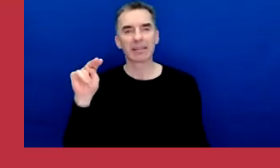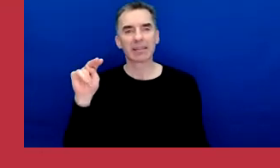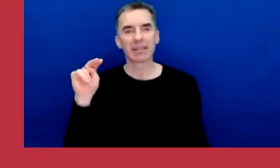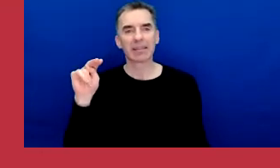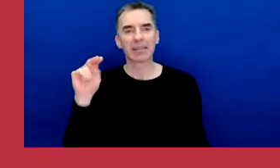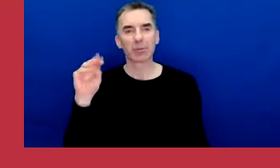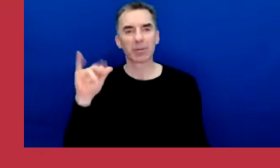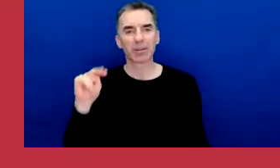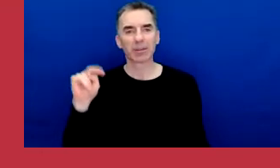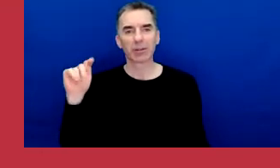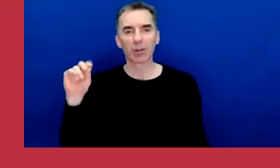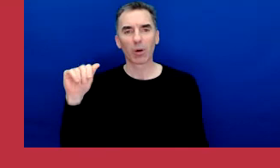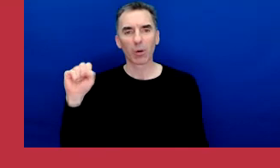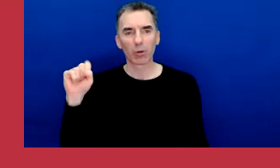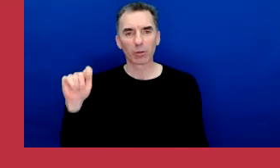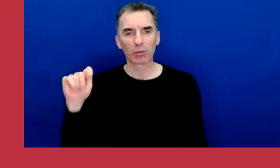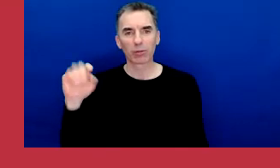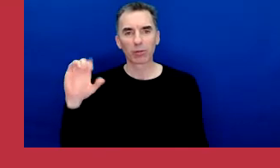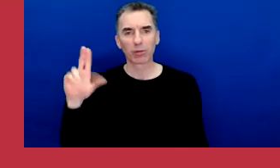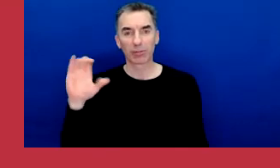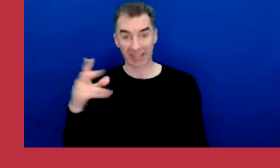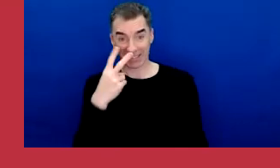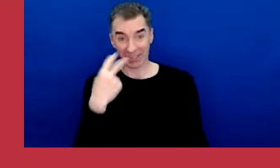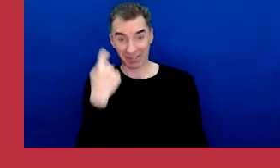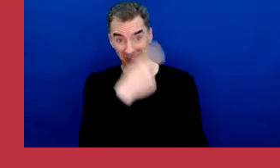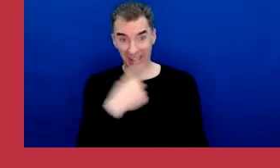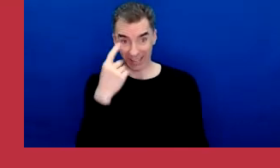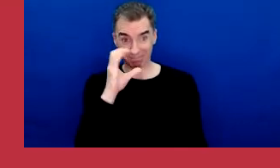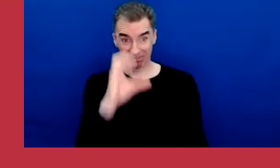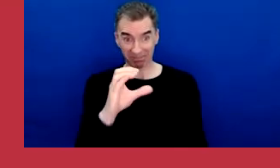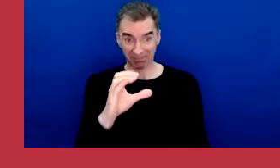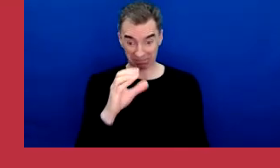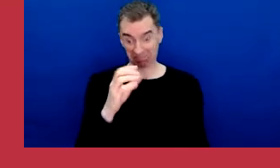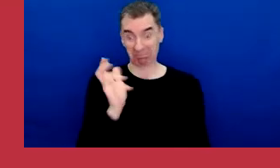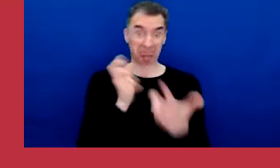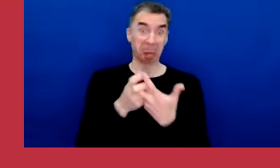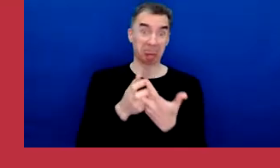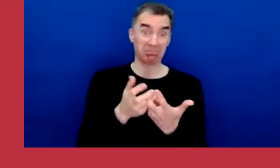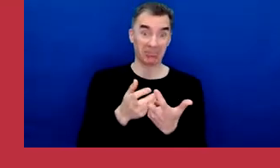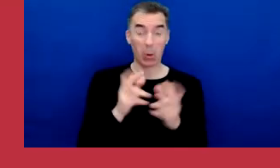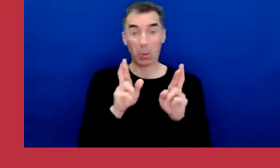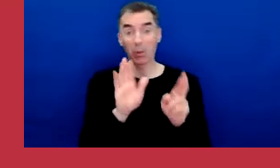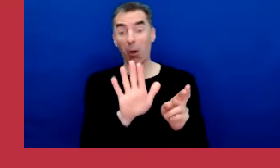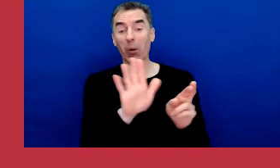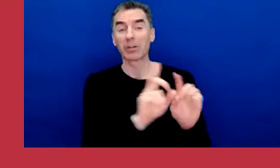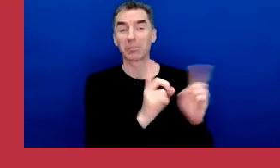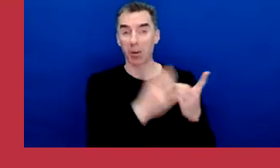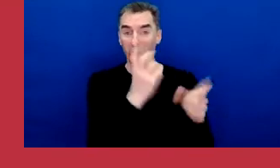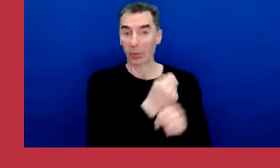So she looks like a little cinnamon toast. I hope somebody from her division wins. OK, let's go